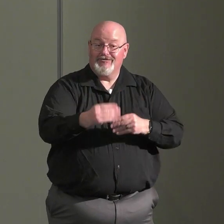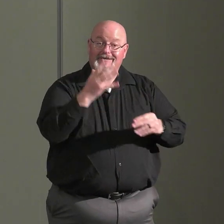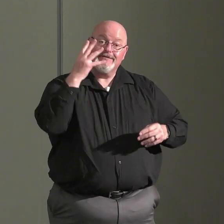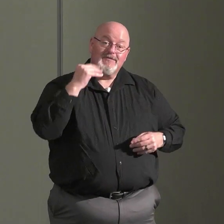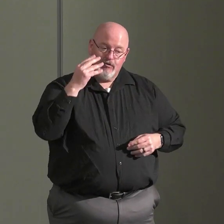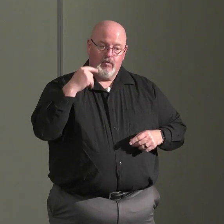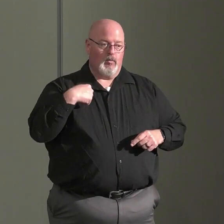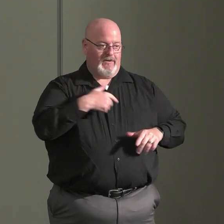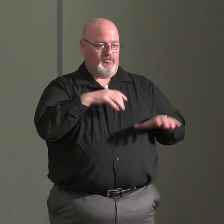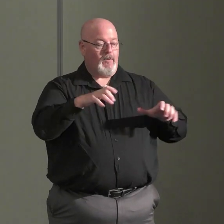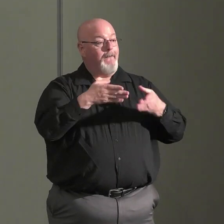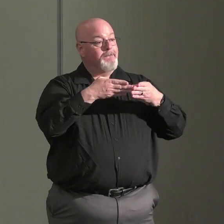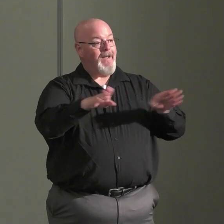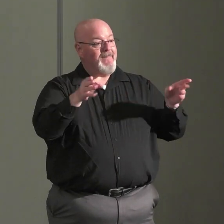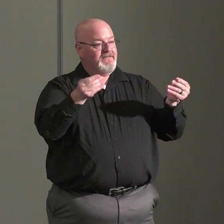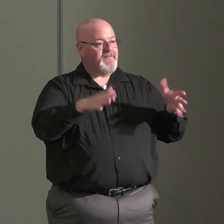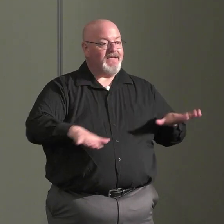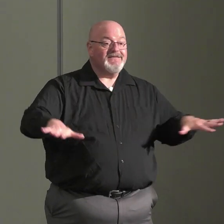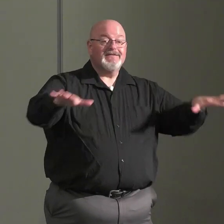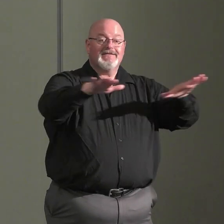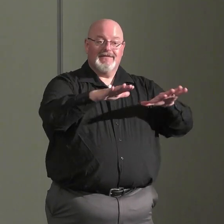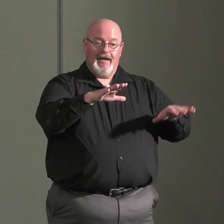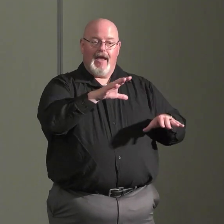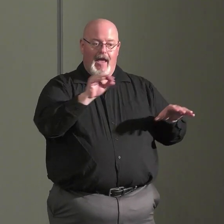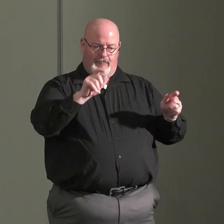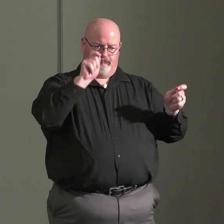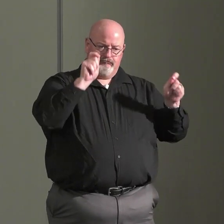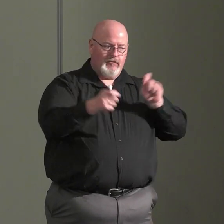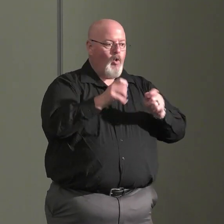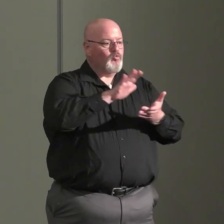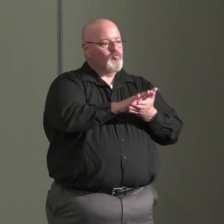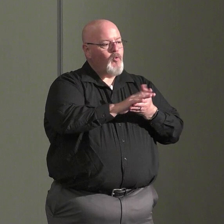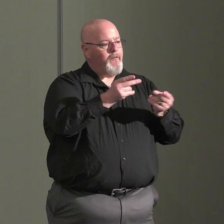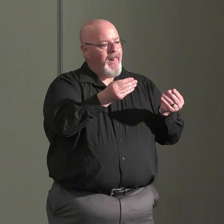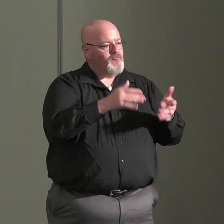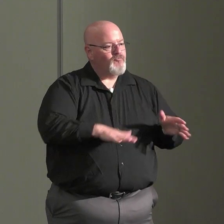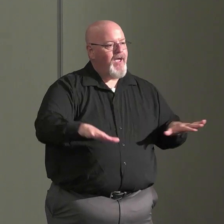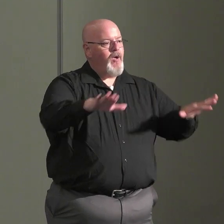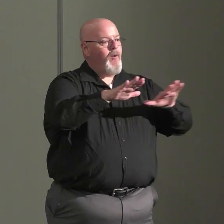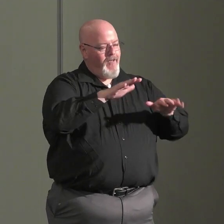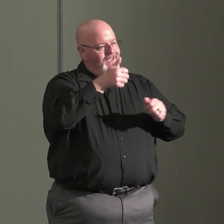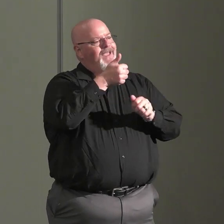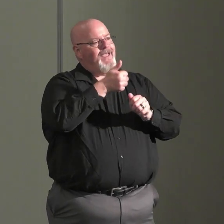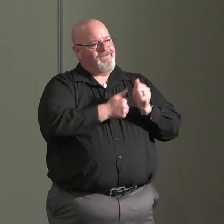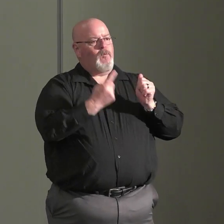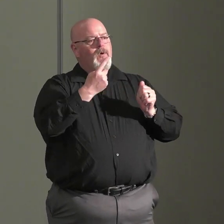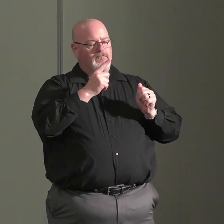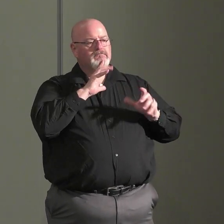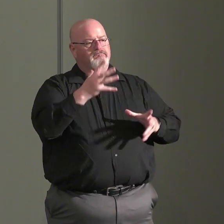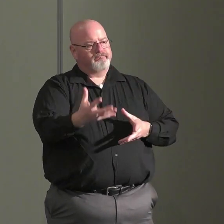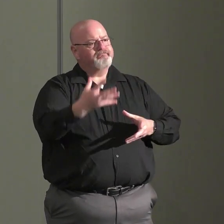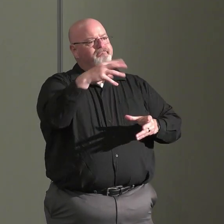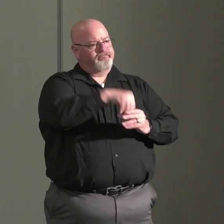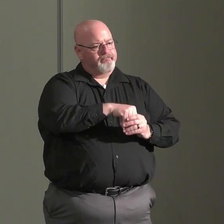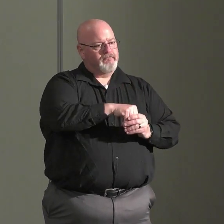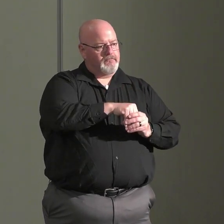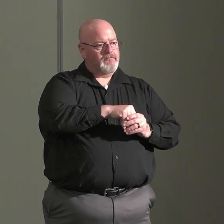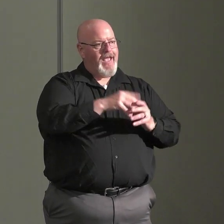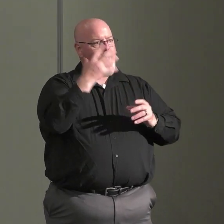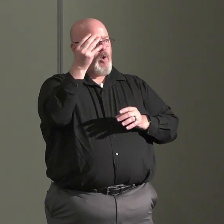that we do in public places and reimagined school playground so everyone is part of the community.